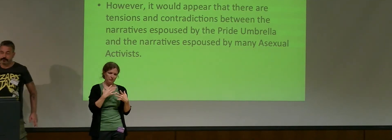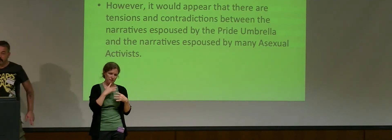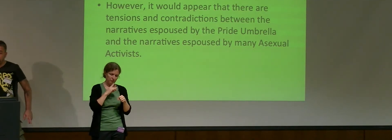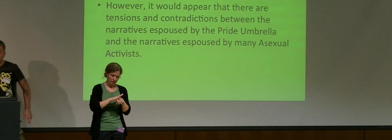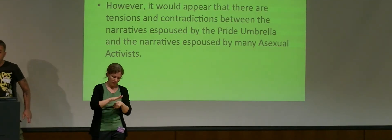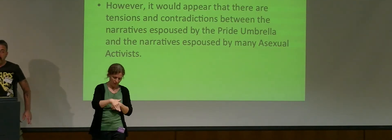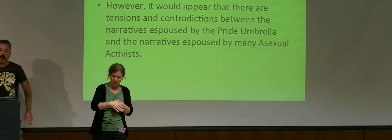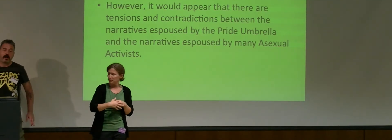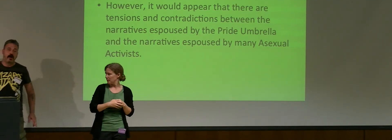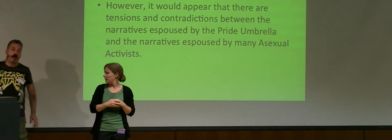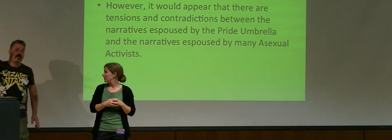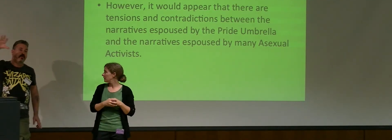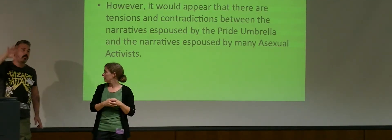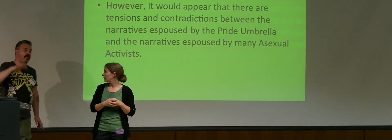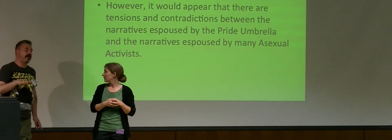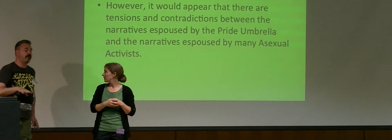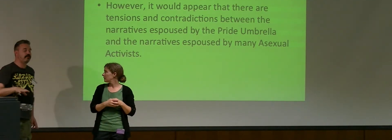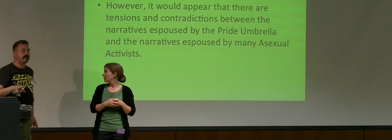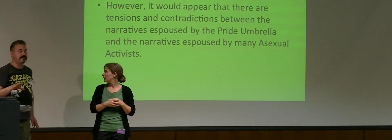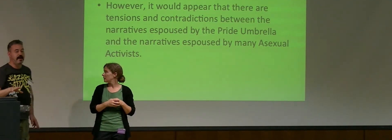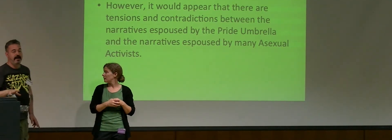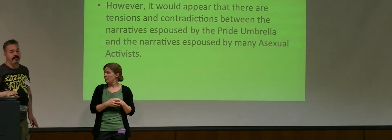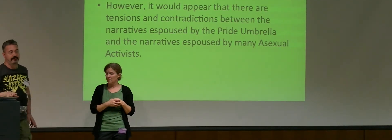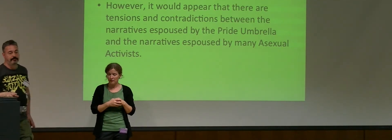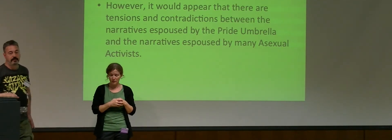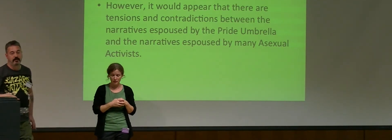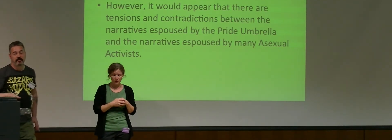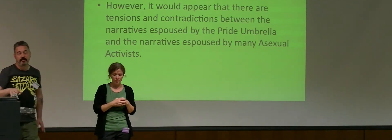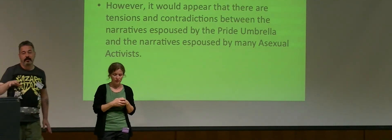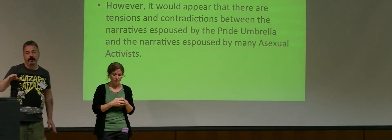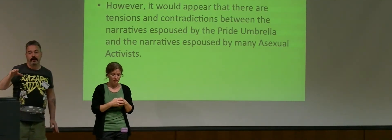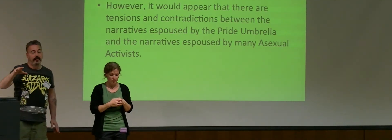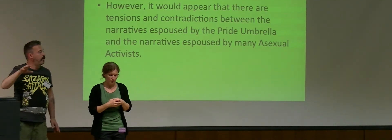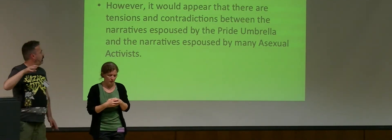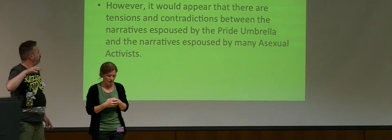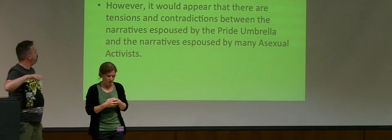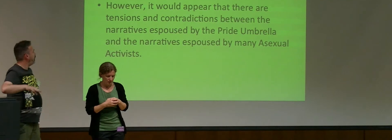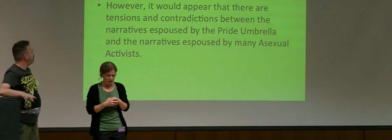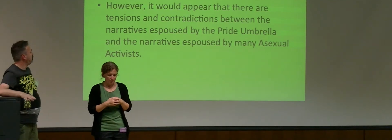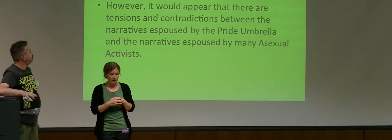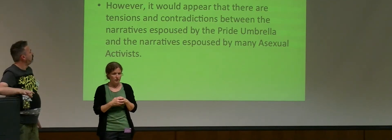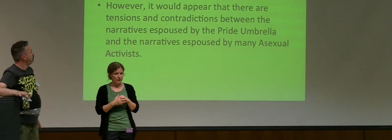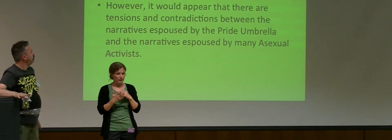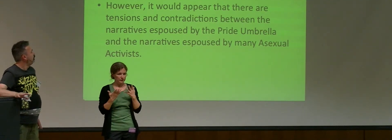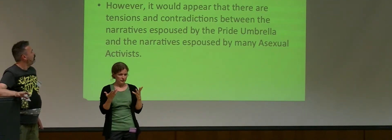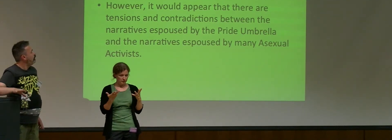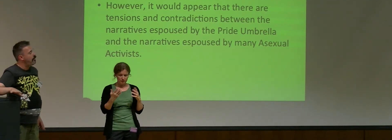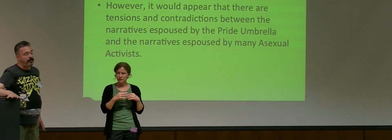the one thing I would say is that